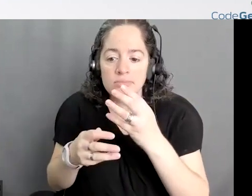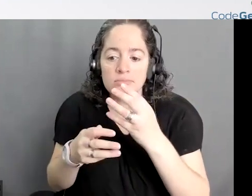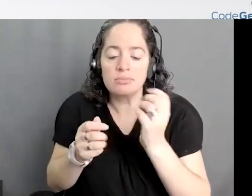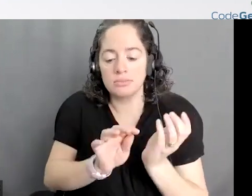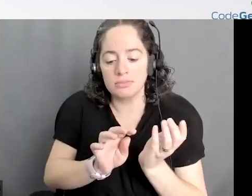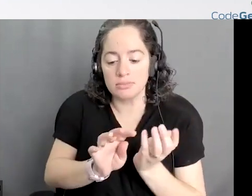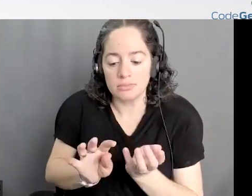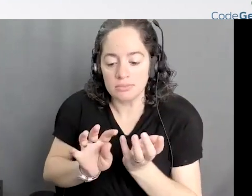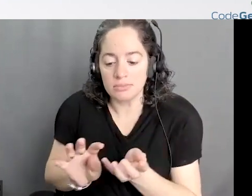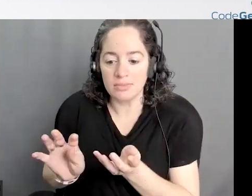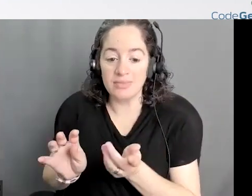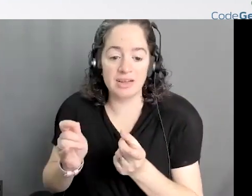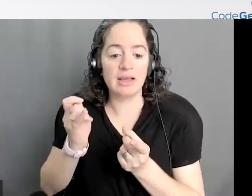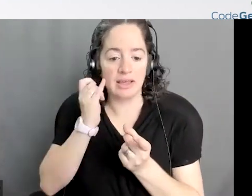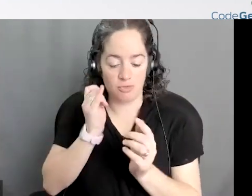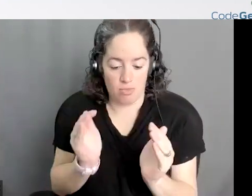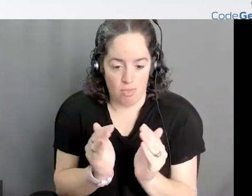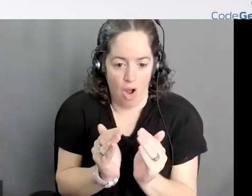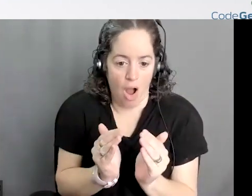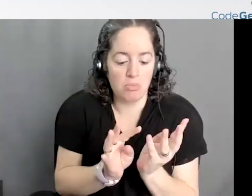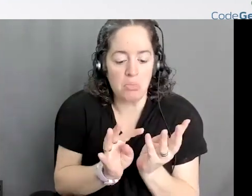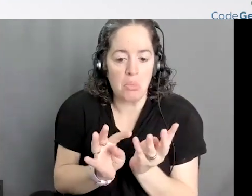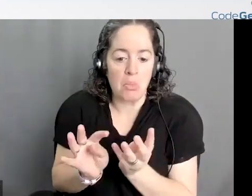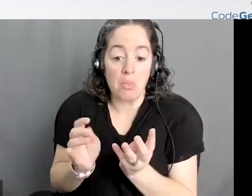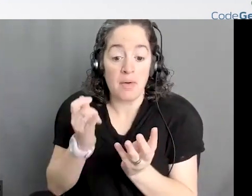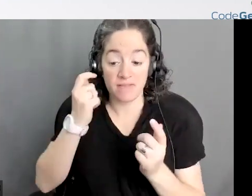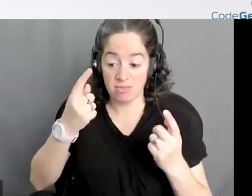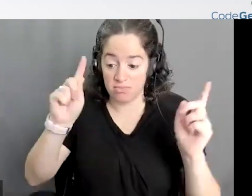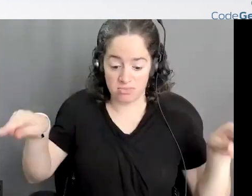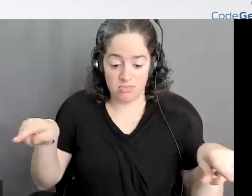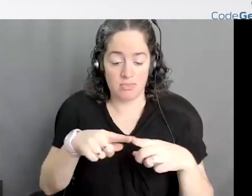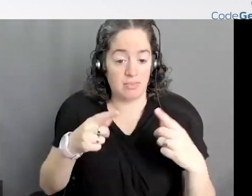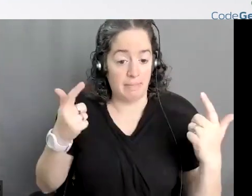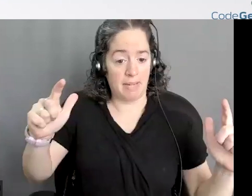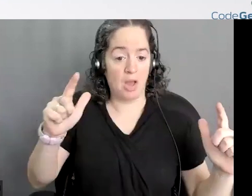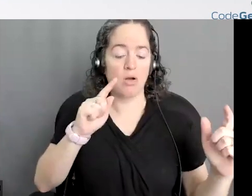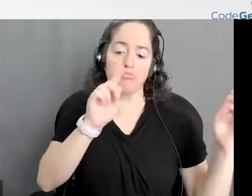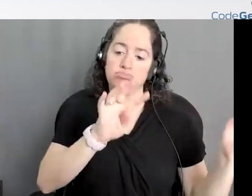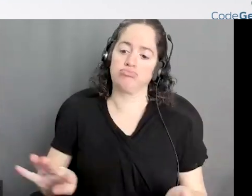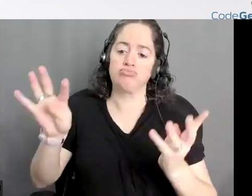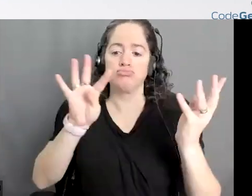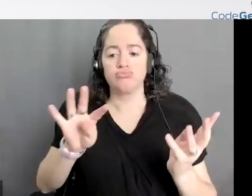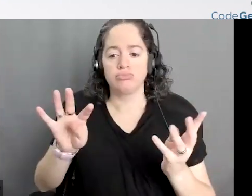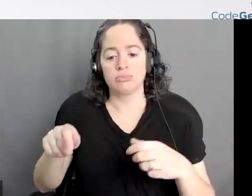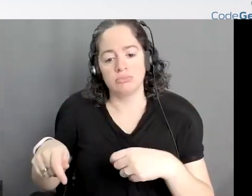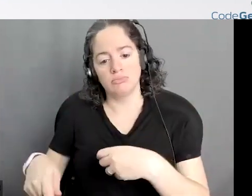and if you're on a large screen, it scrolls a larger amount. Again, we don't want to disorient the user,